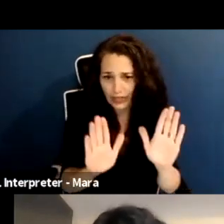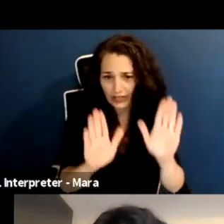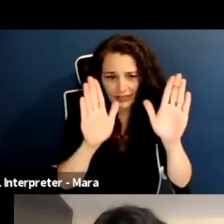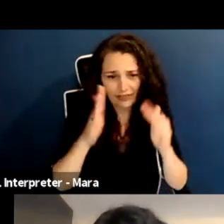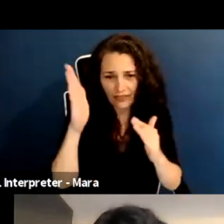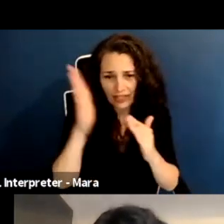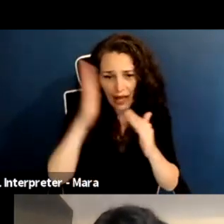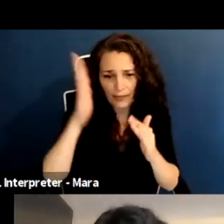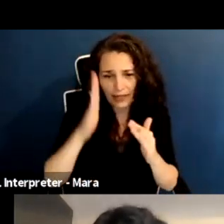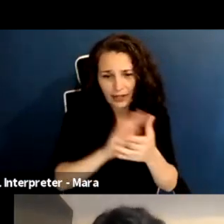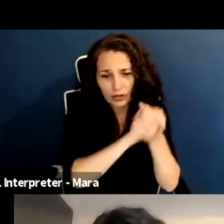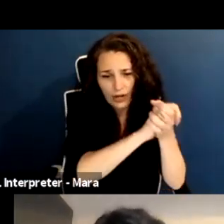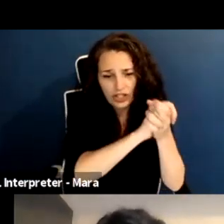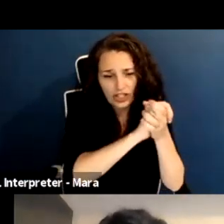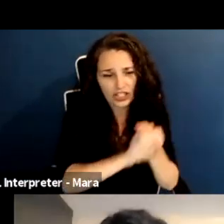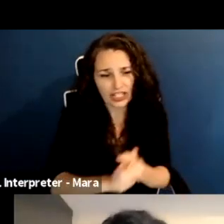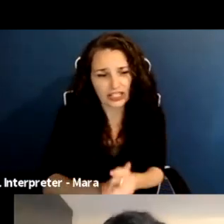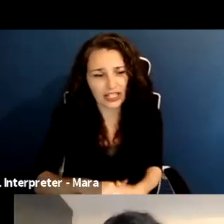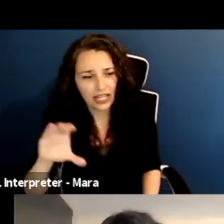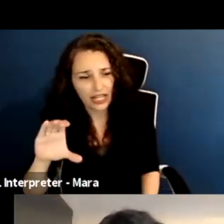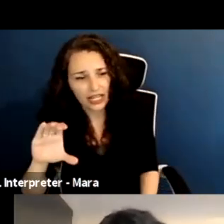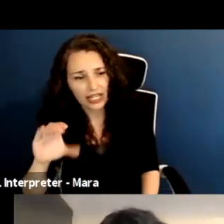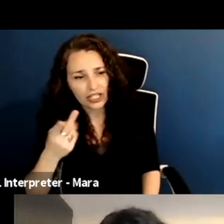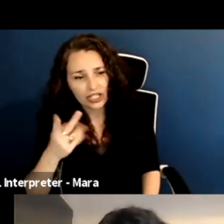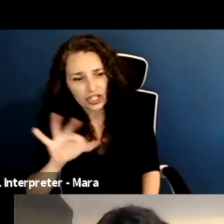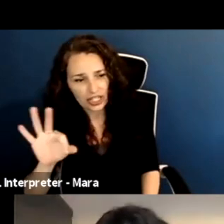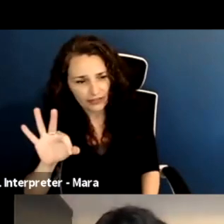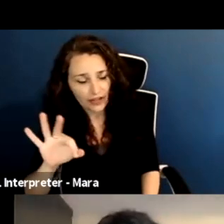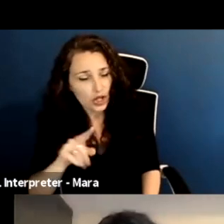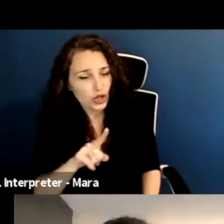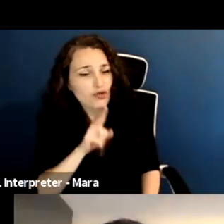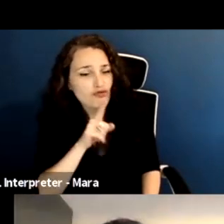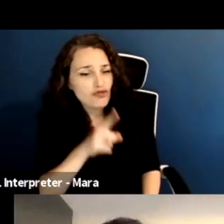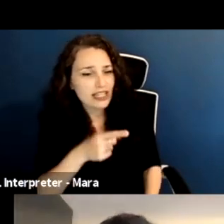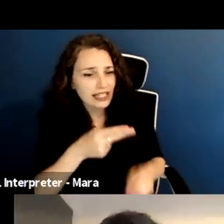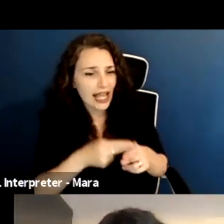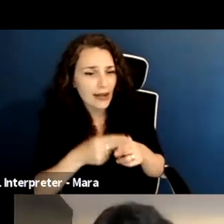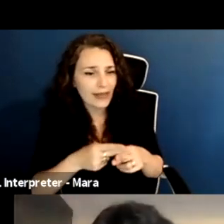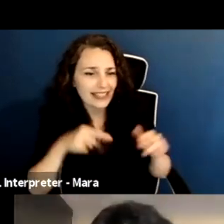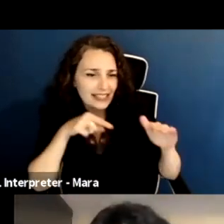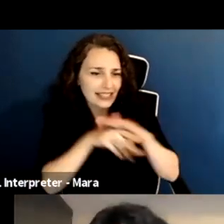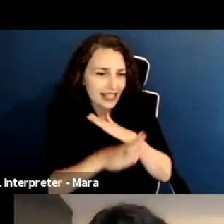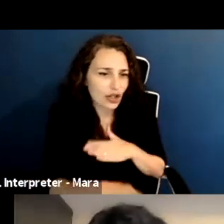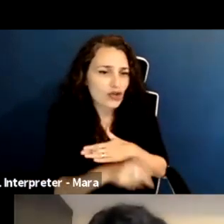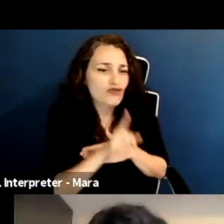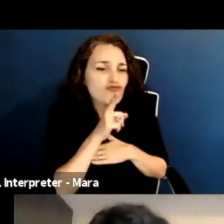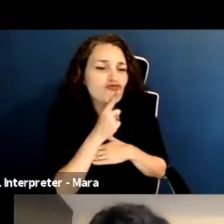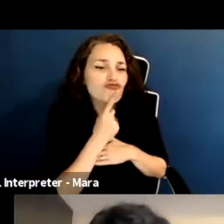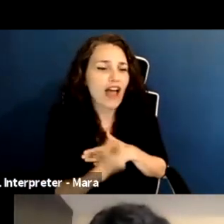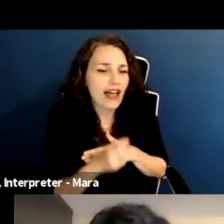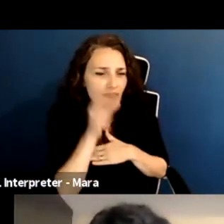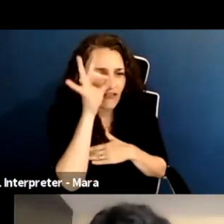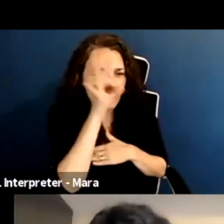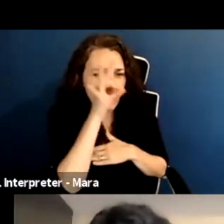Chief Shirell, your real name is Killer Red Fox, I love that. And you're the first female chief of your tribe